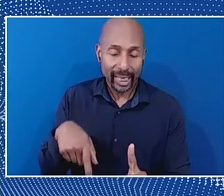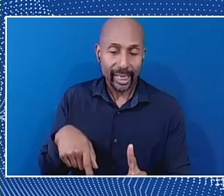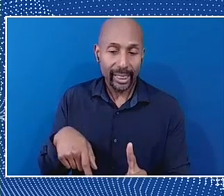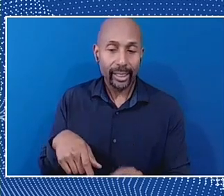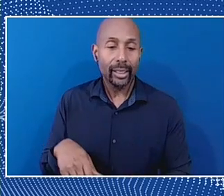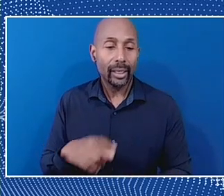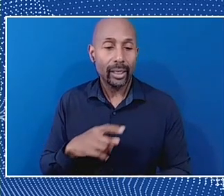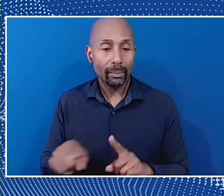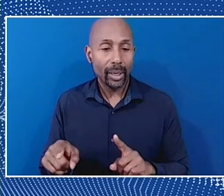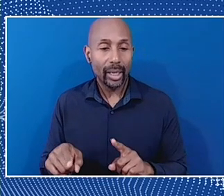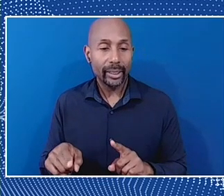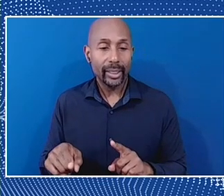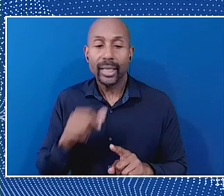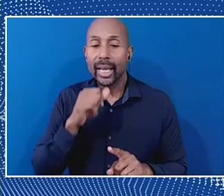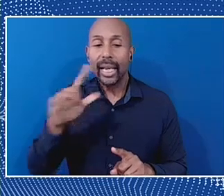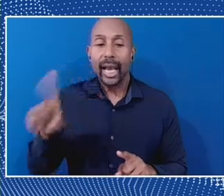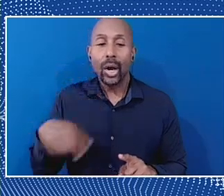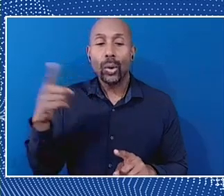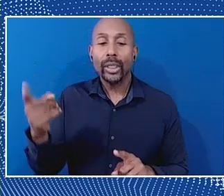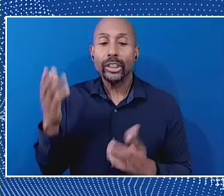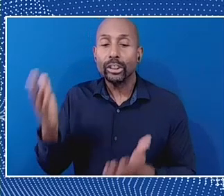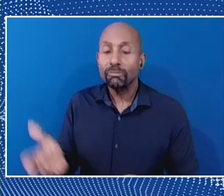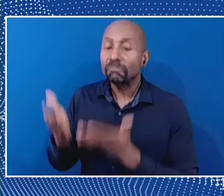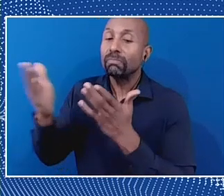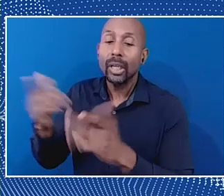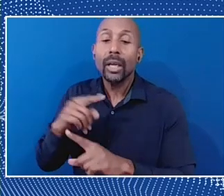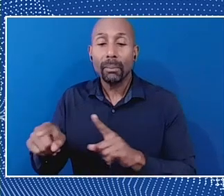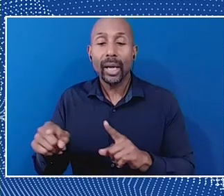obtain. And I will put language of that nature in the chat. Thank you.